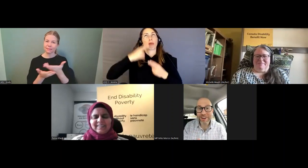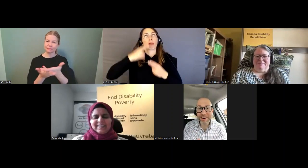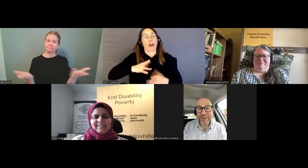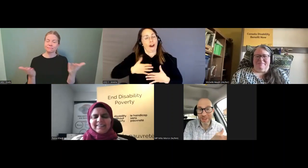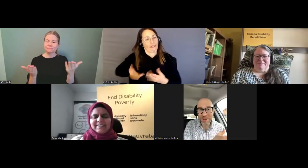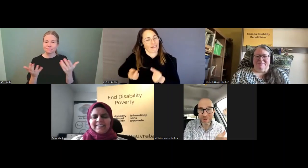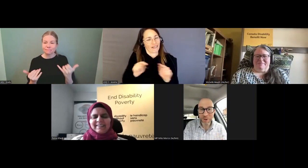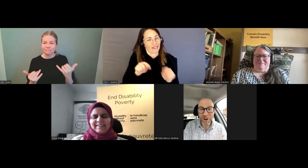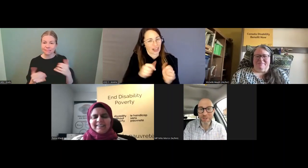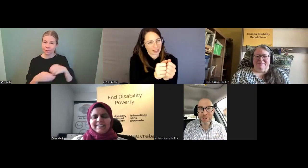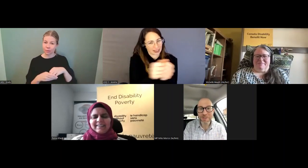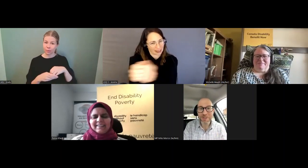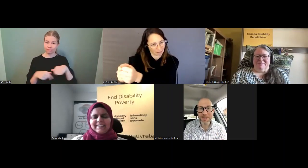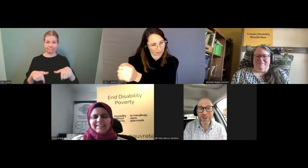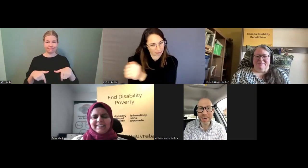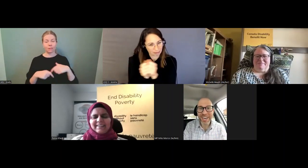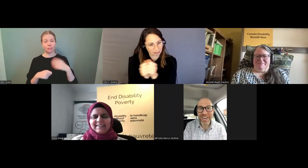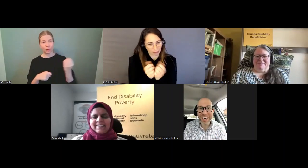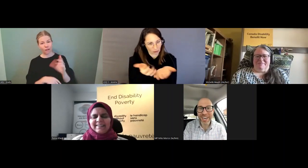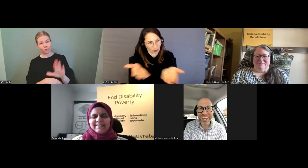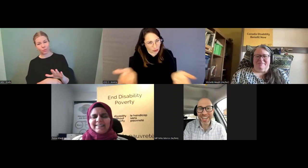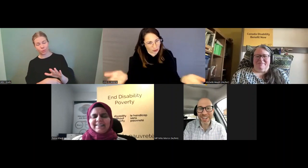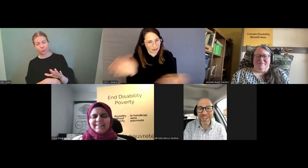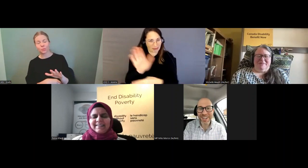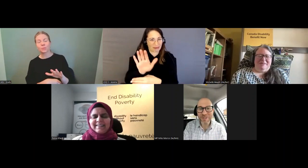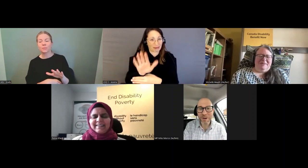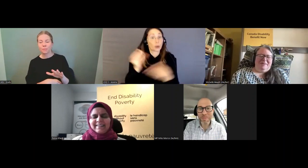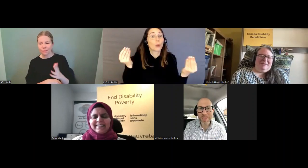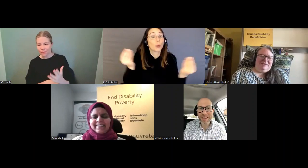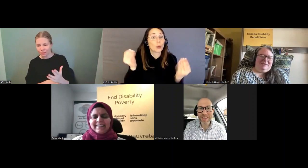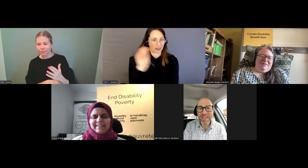AND THIS MORNING FOR THOSE OF YOU JOINING US FROM B.C.